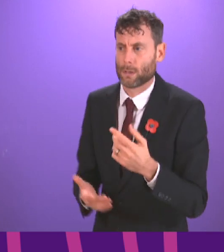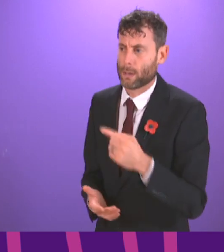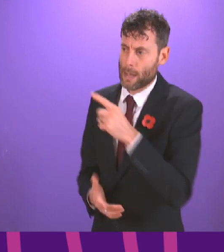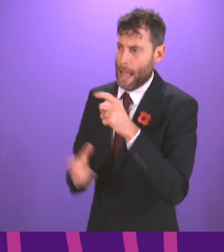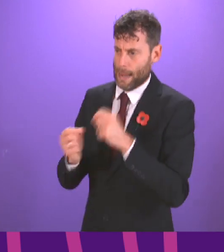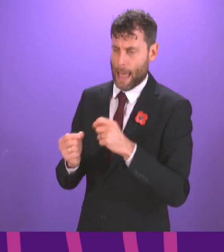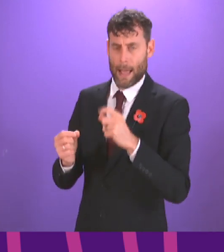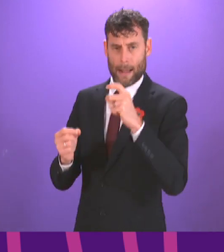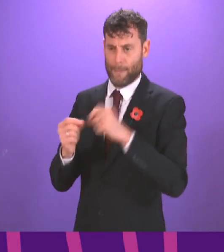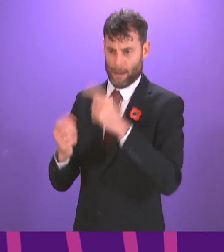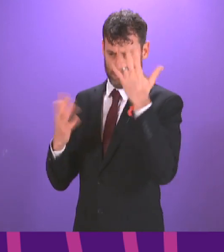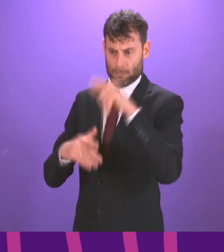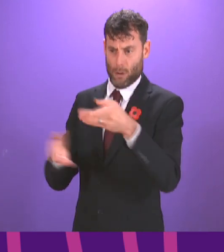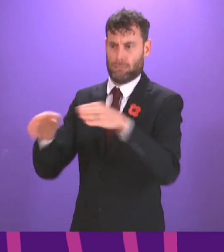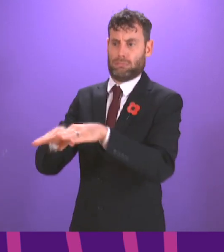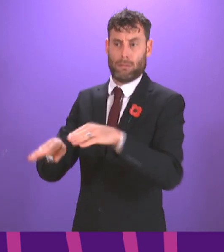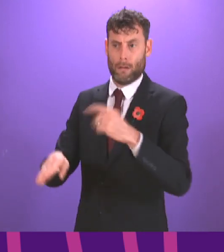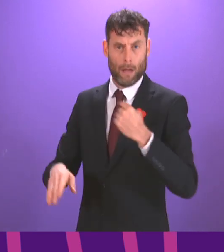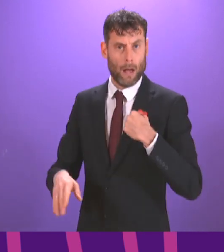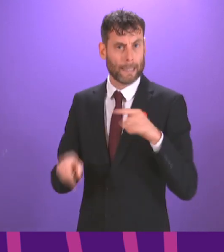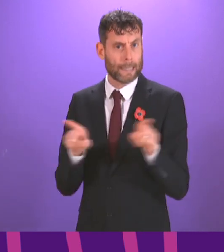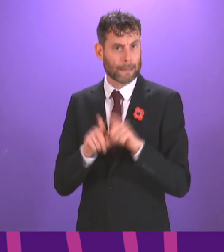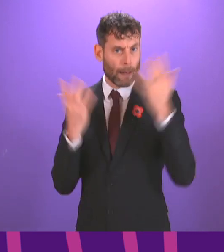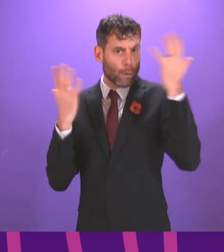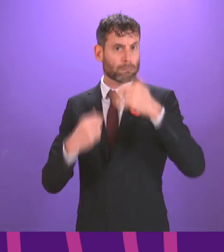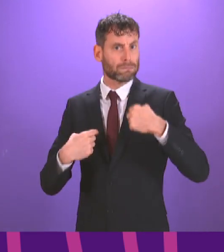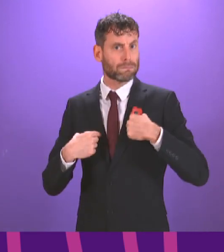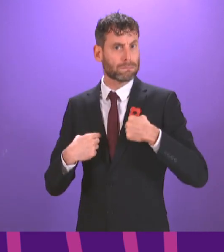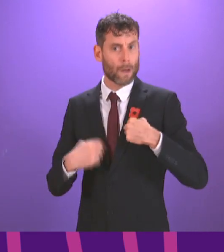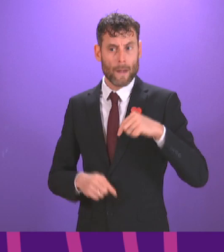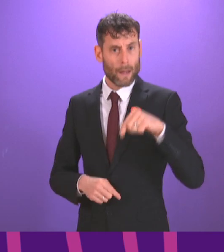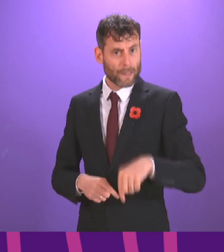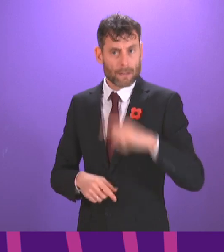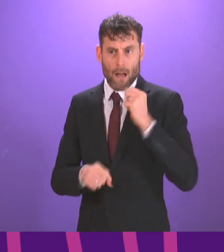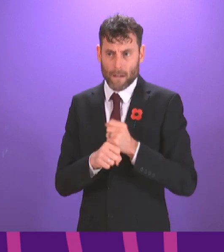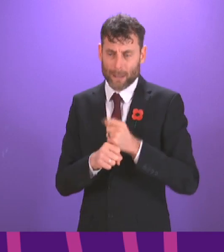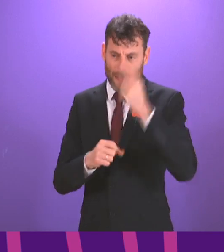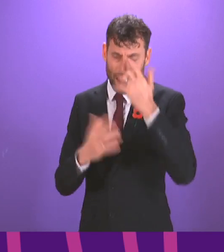of Claire Baker’s question. The Government has worked very hard with the trade unions—which